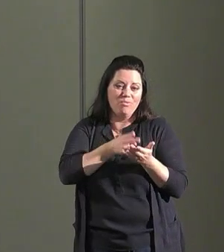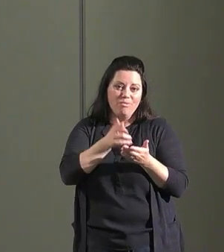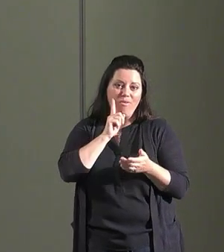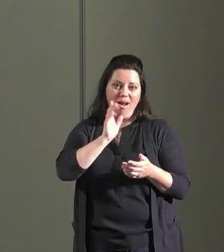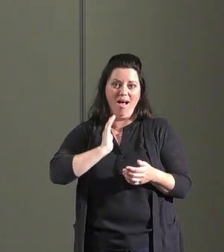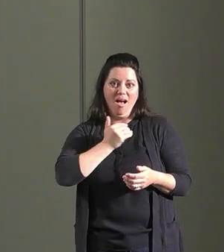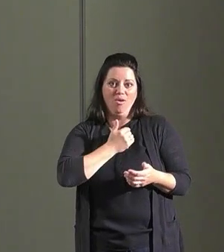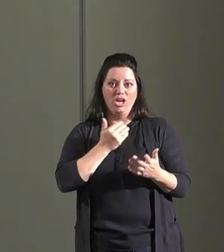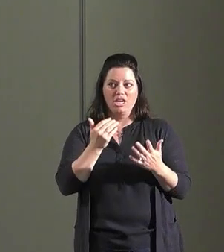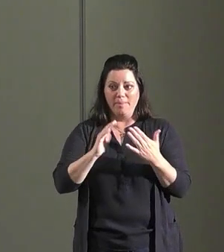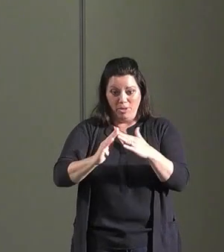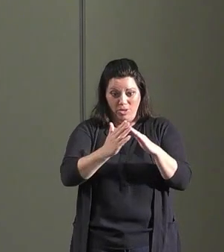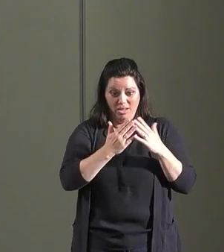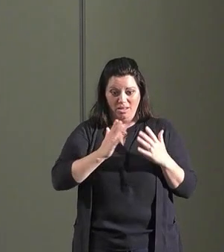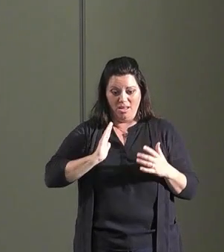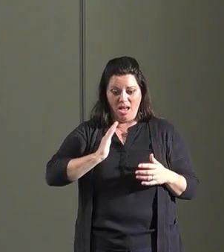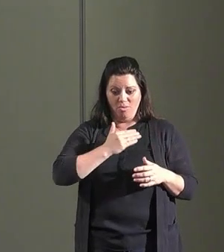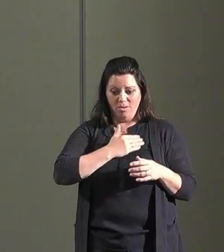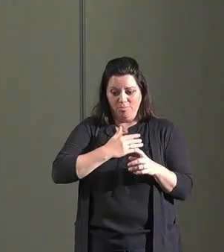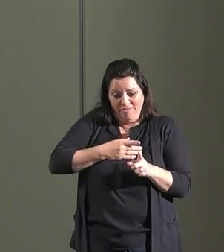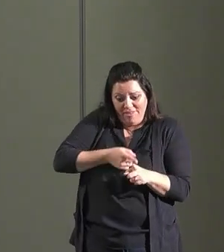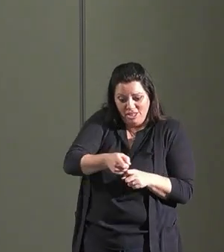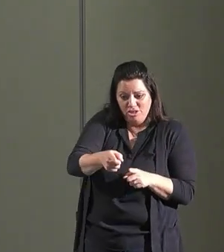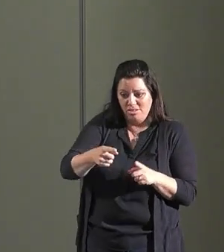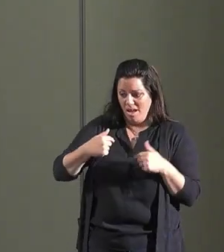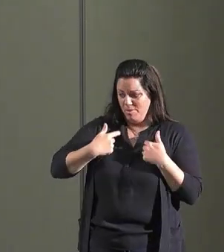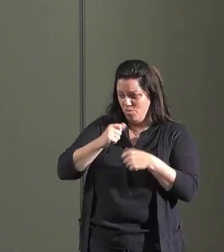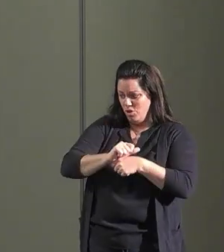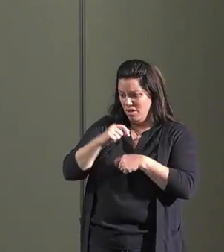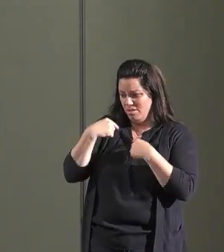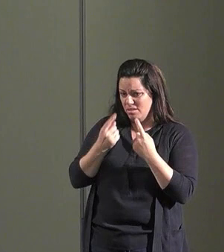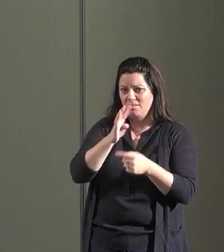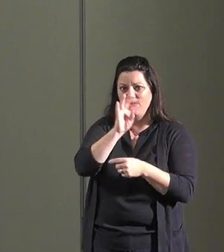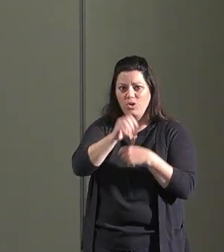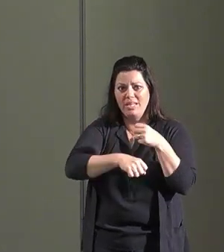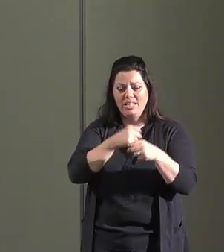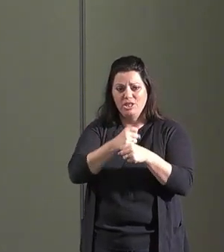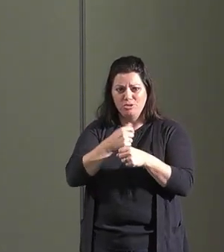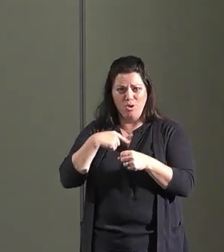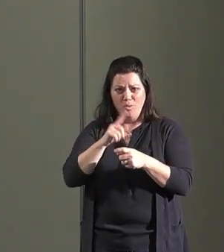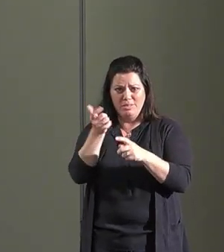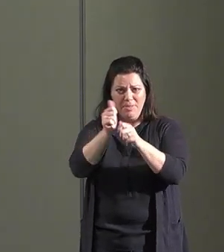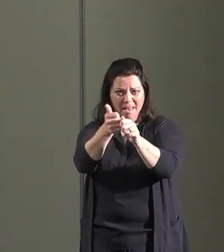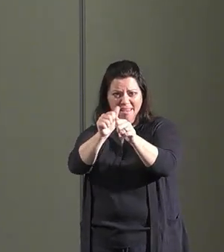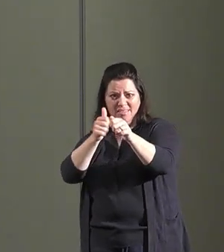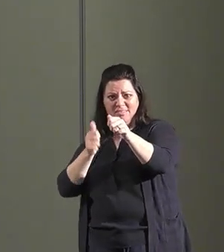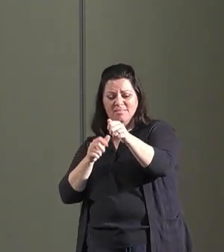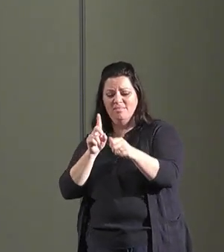as long as I've been in it. 40 years we are always behind. Dan gold Stein making